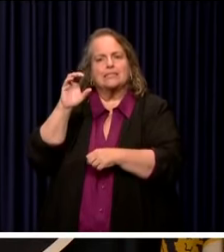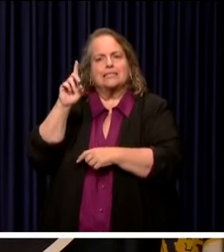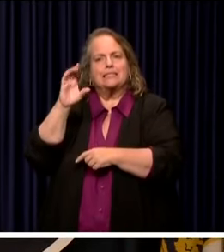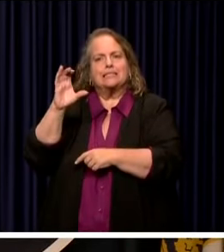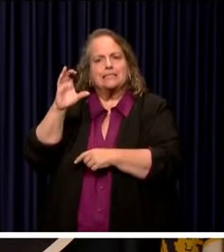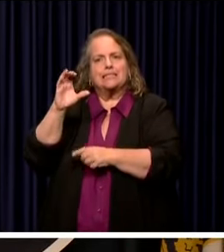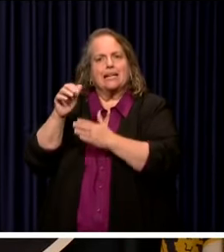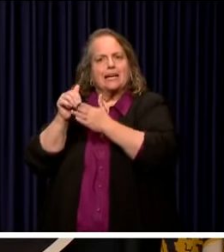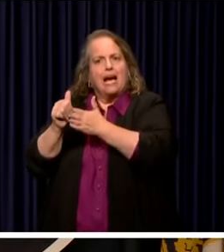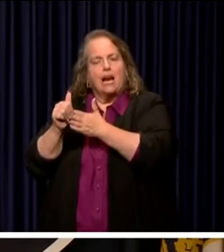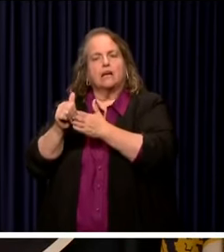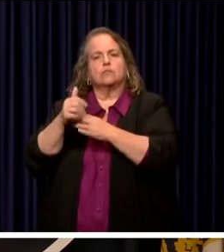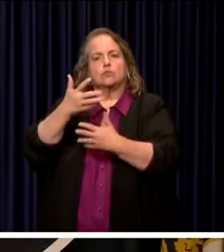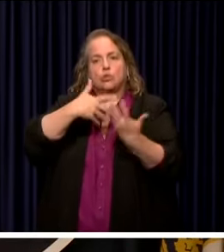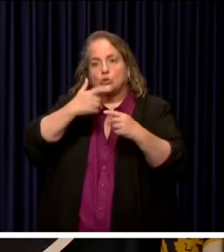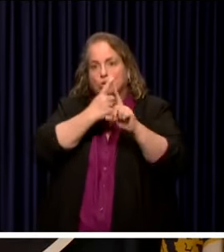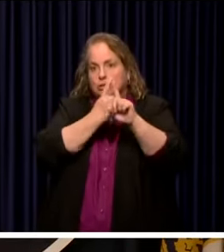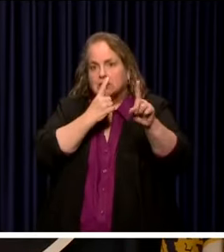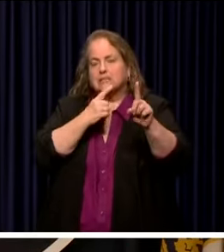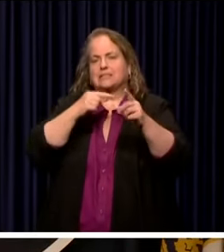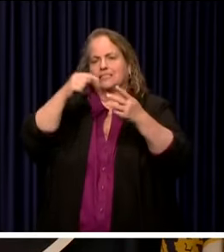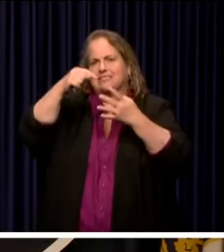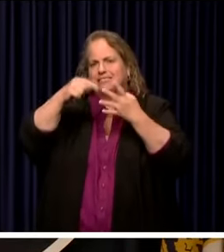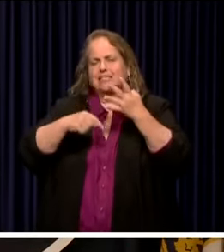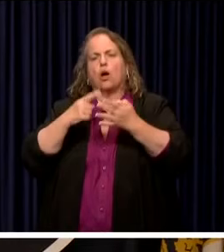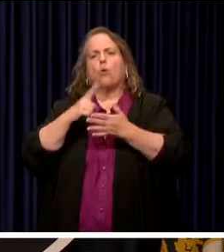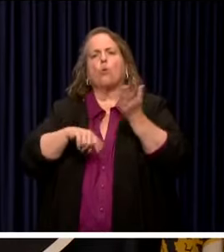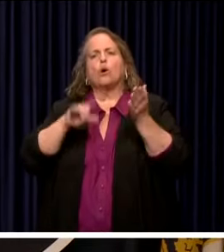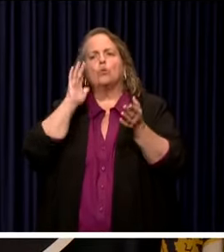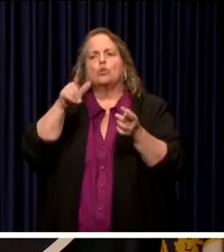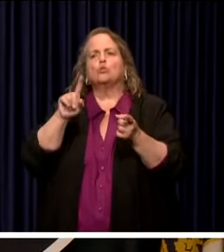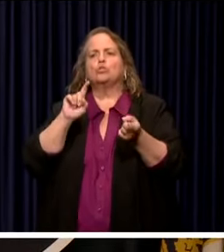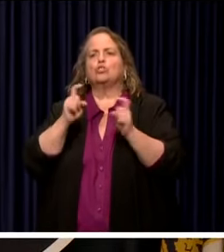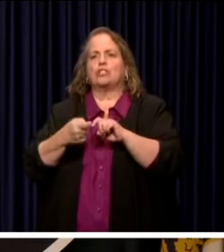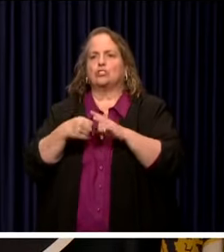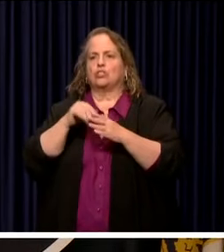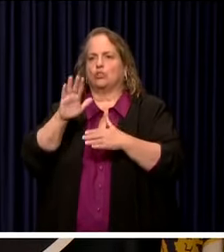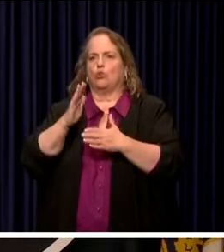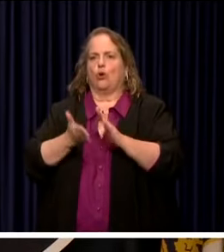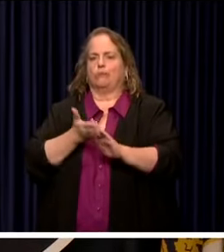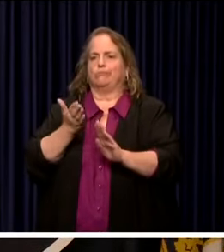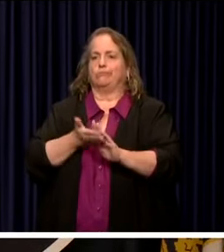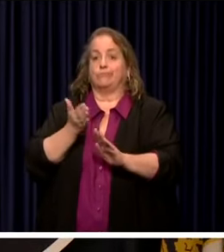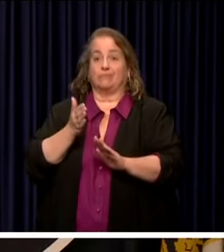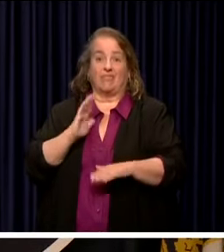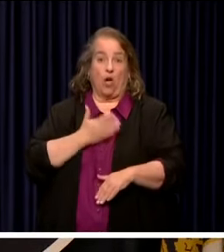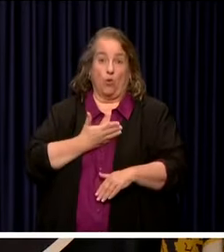THAT eMAIL ADDRESS IS HEALTHYATWORK@KY.GOV.